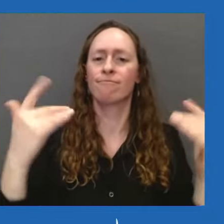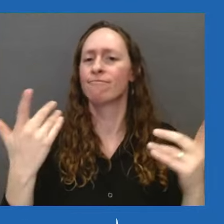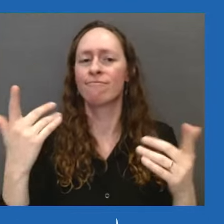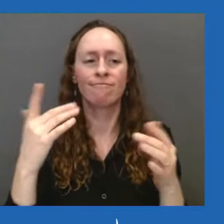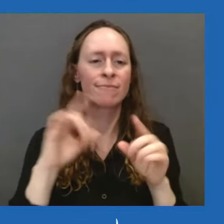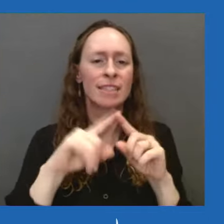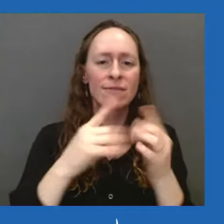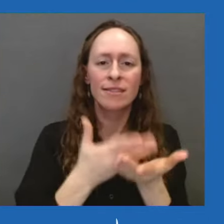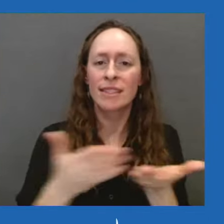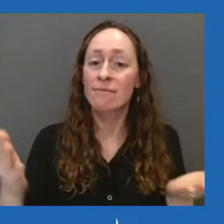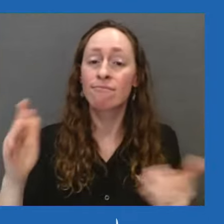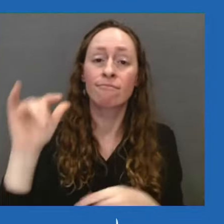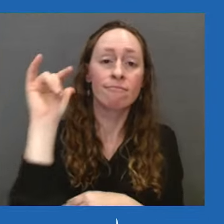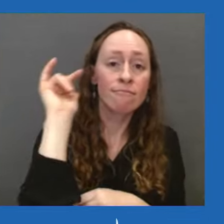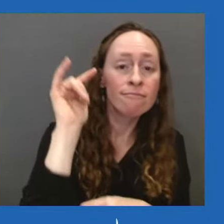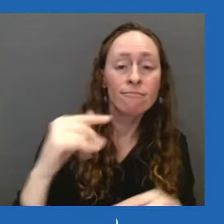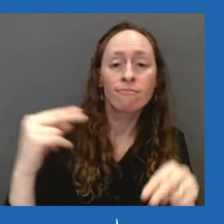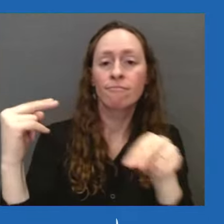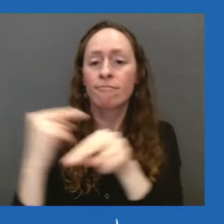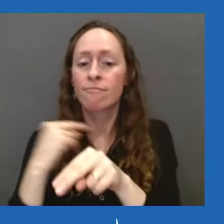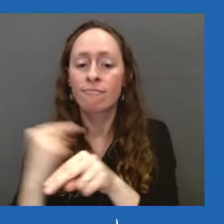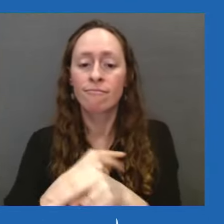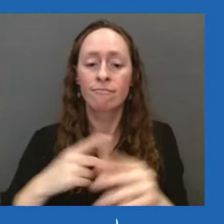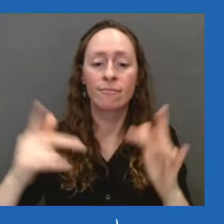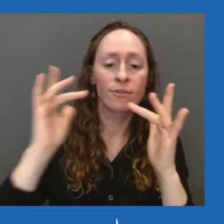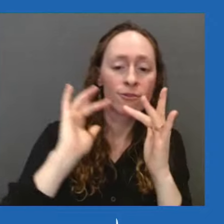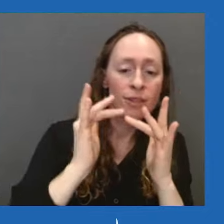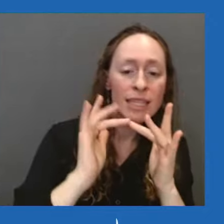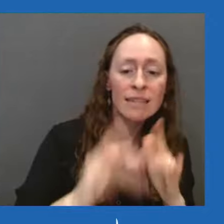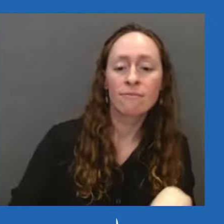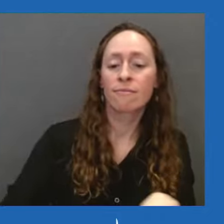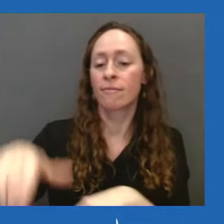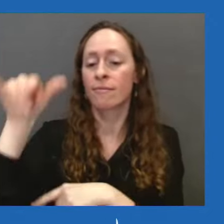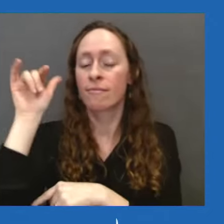Already, we've announced over 40,000 projects,